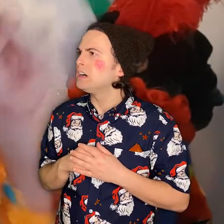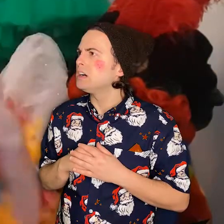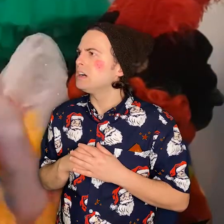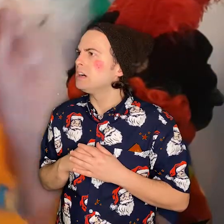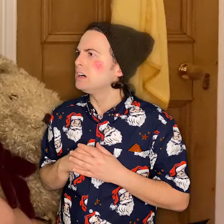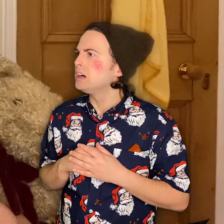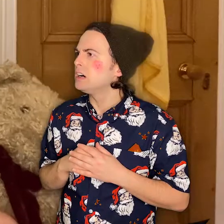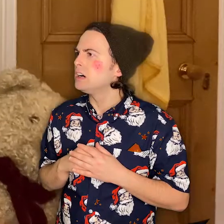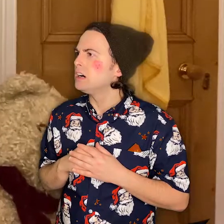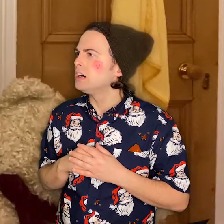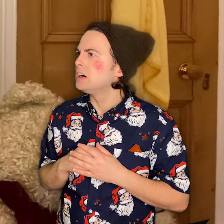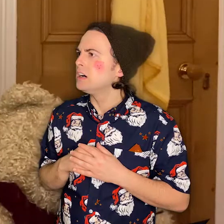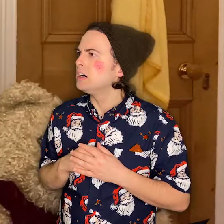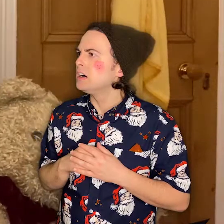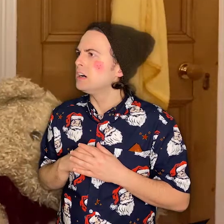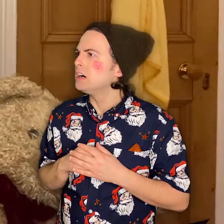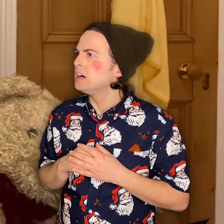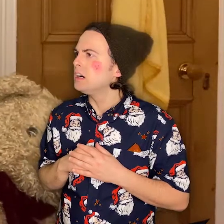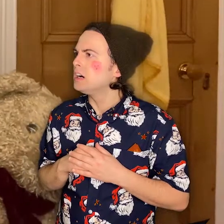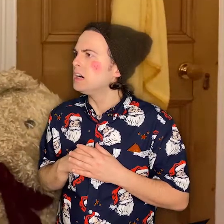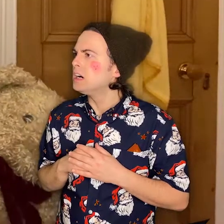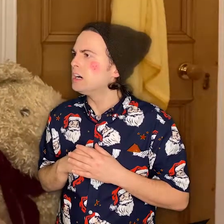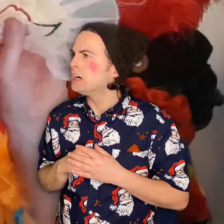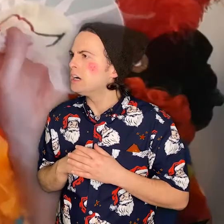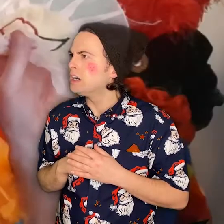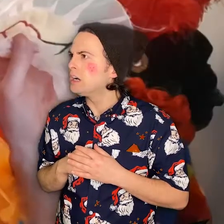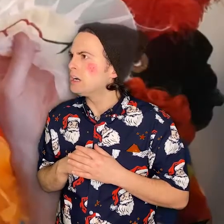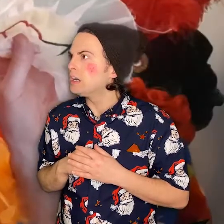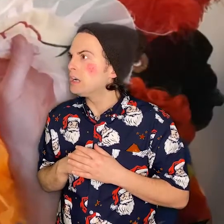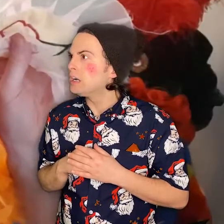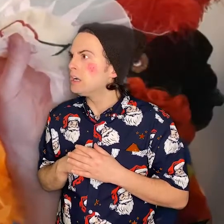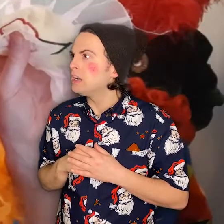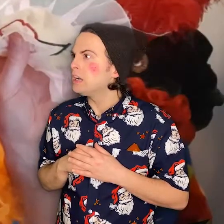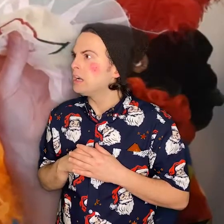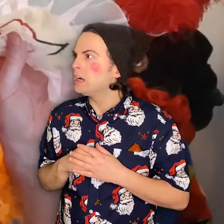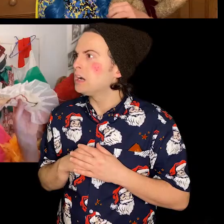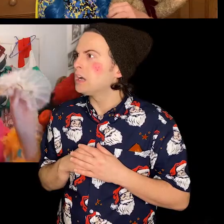Wind - Why have they got a big flap in the bum? Helen - Cause that's where he talks out of!